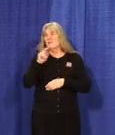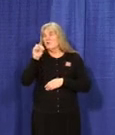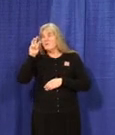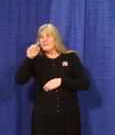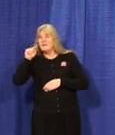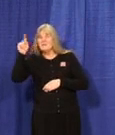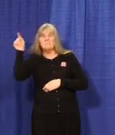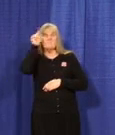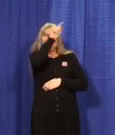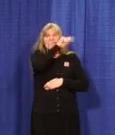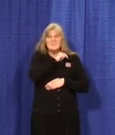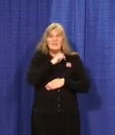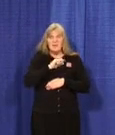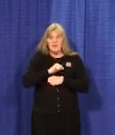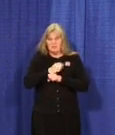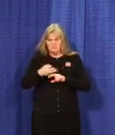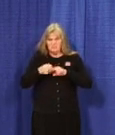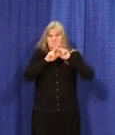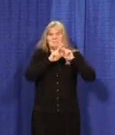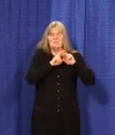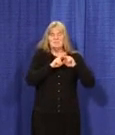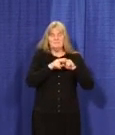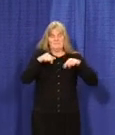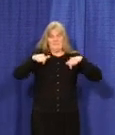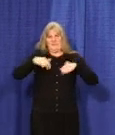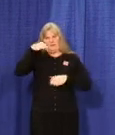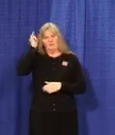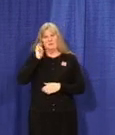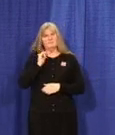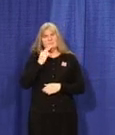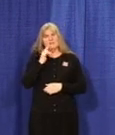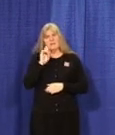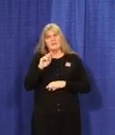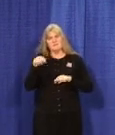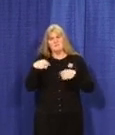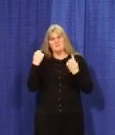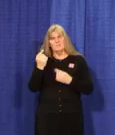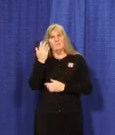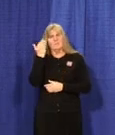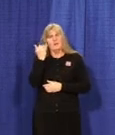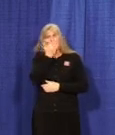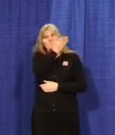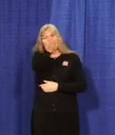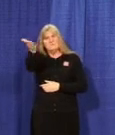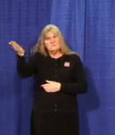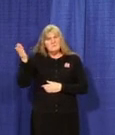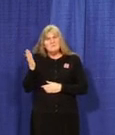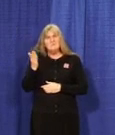We have been very fortunate so far in the territory. It is largely due to the many sacrifices Yukoners have made